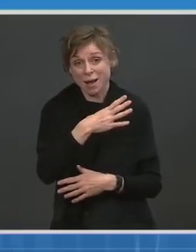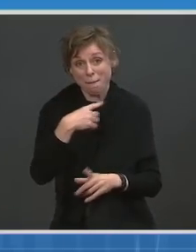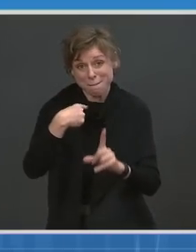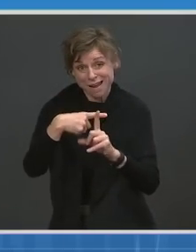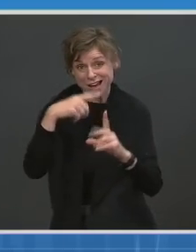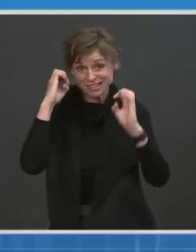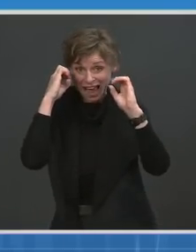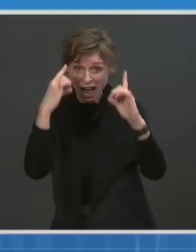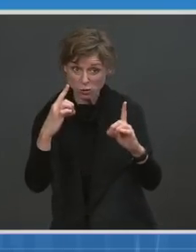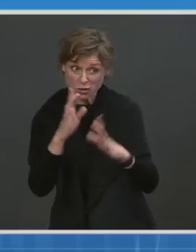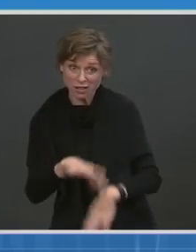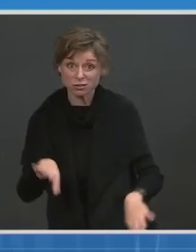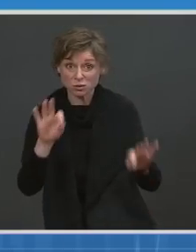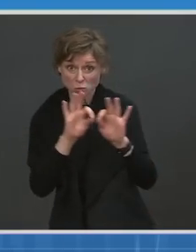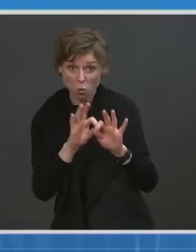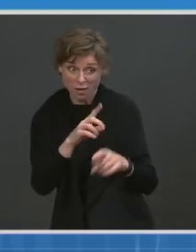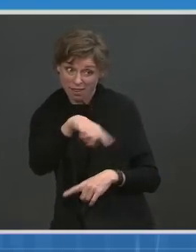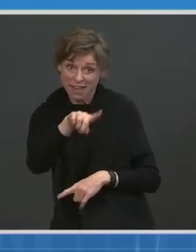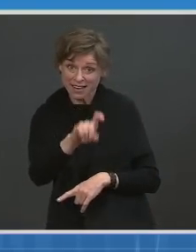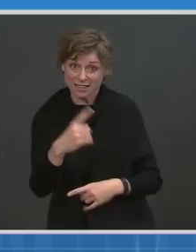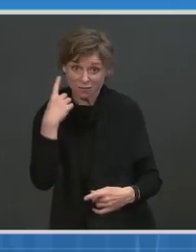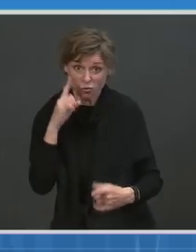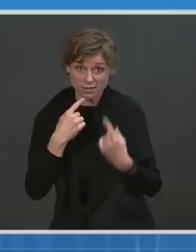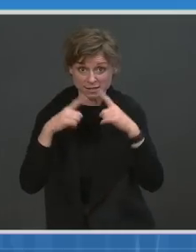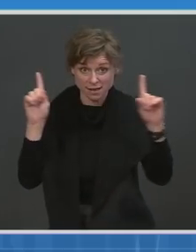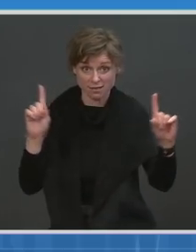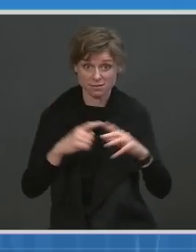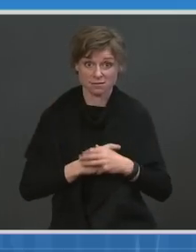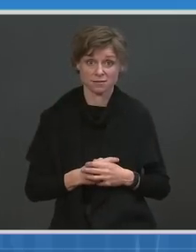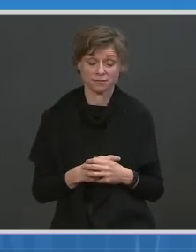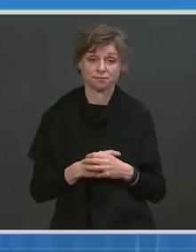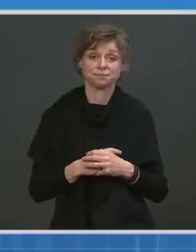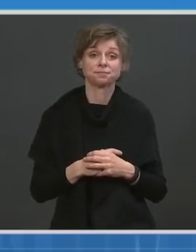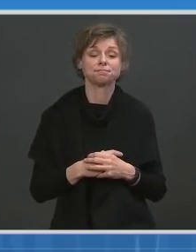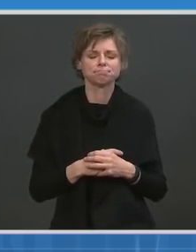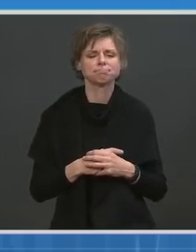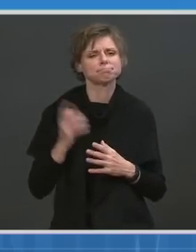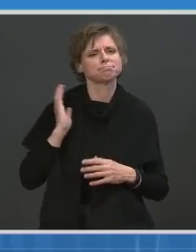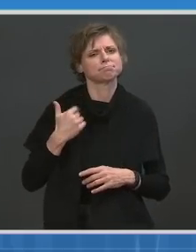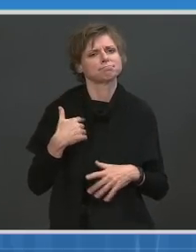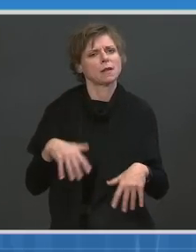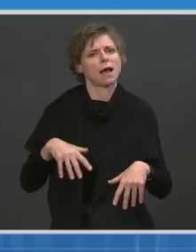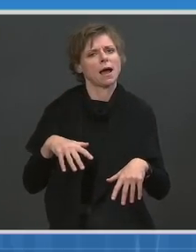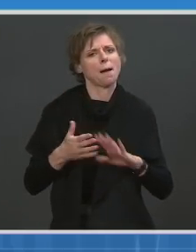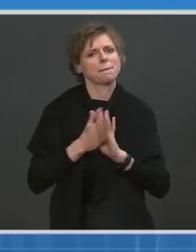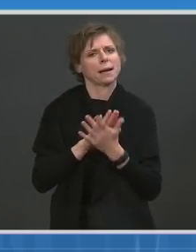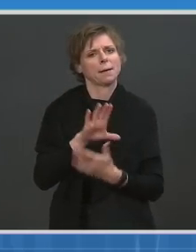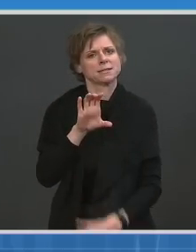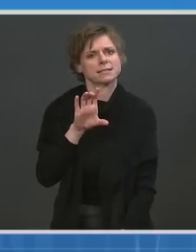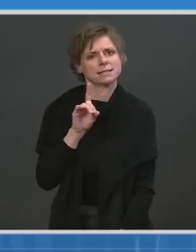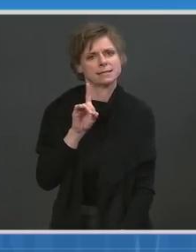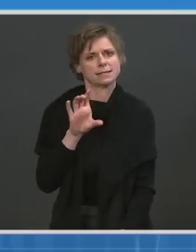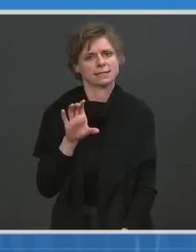needs that they need to succeed. When I became CDC Director, I promised that I would lead with science.